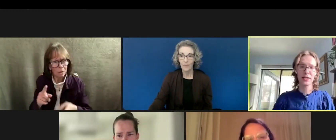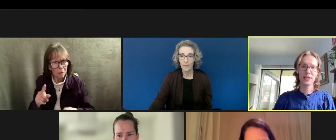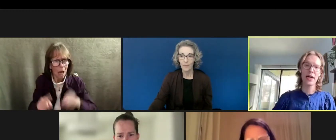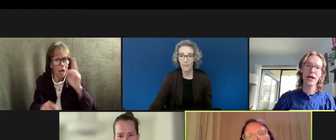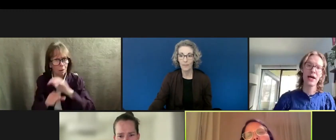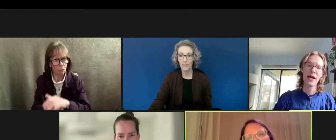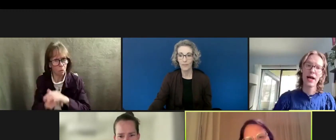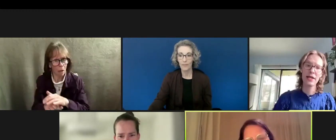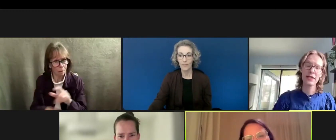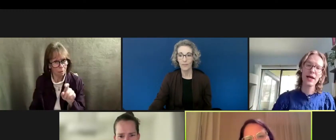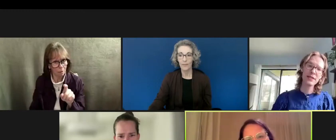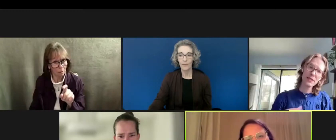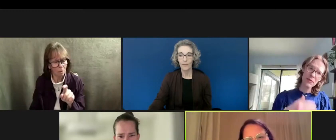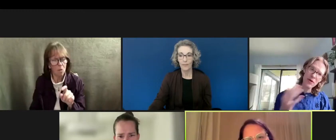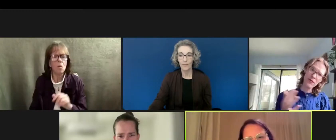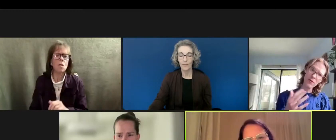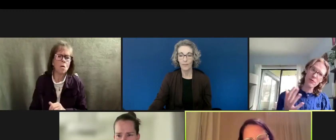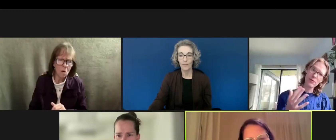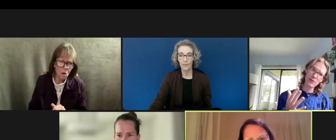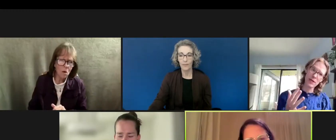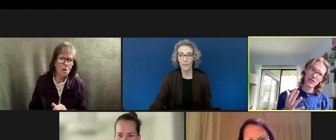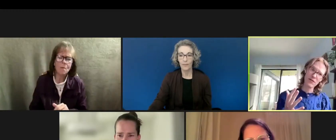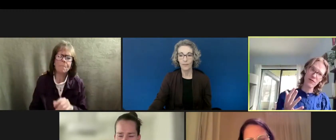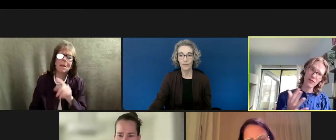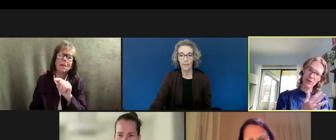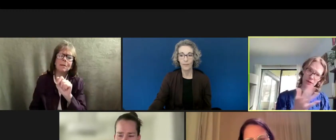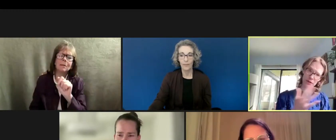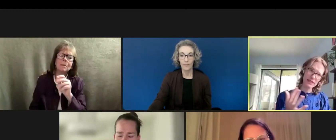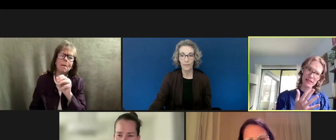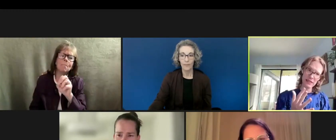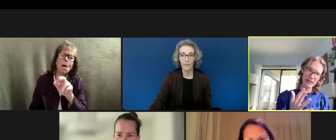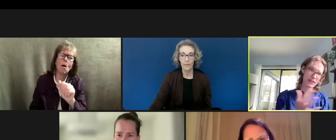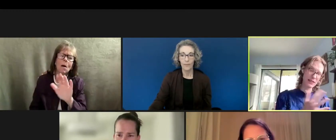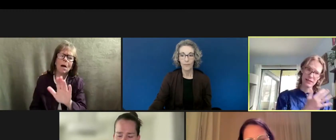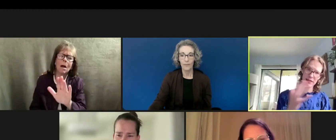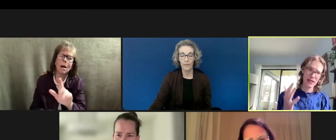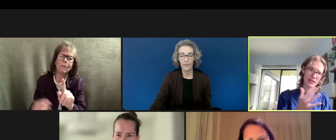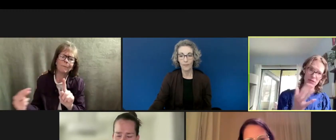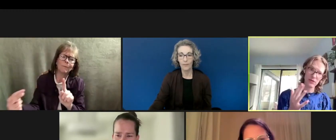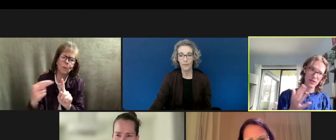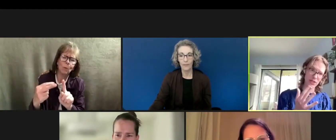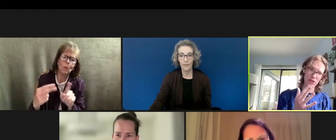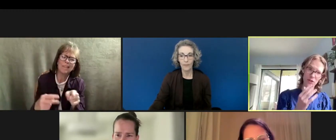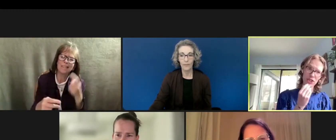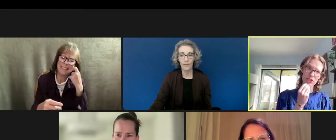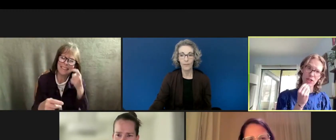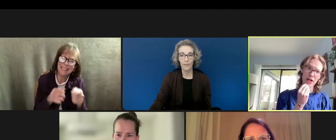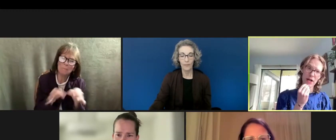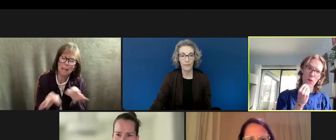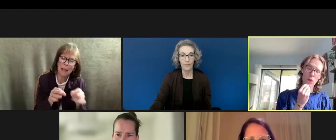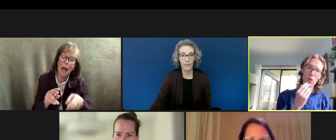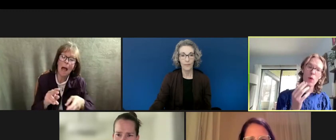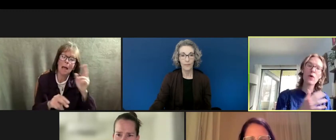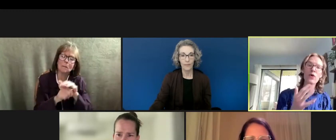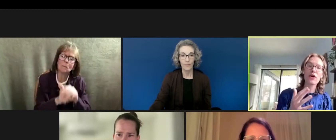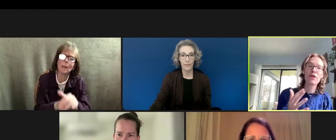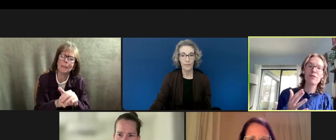Yeah. >> Yeah, and Tamara, from your perspective, listening to Lee, this high stress situation,